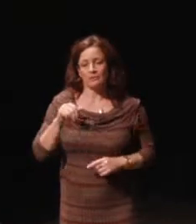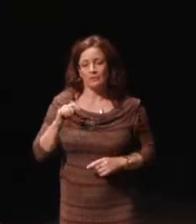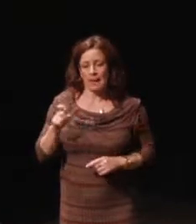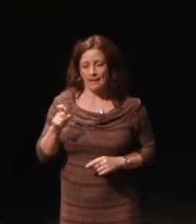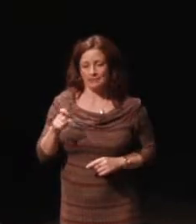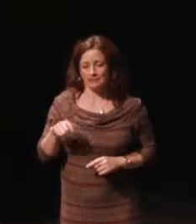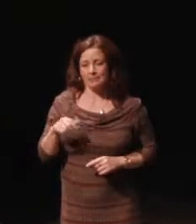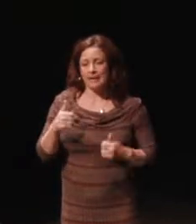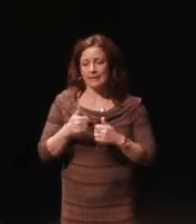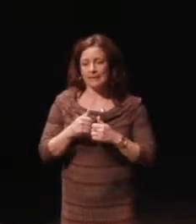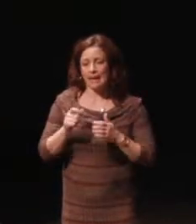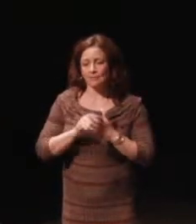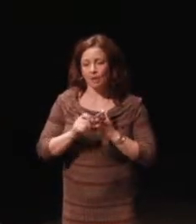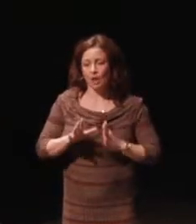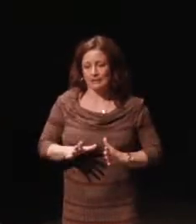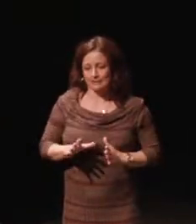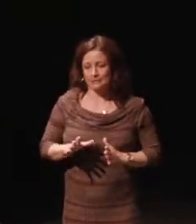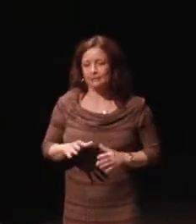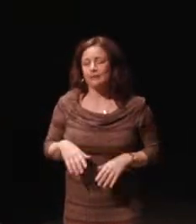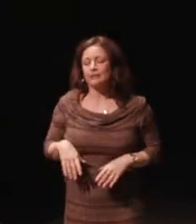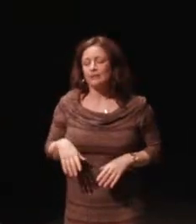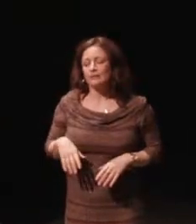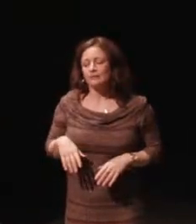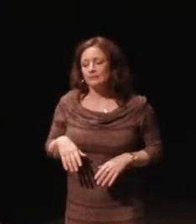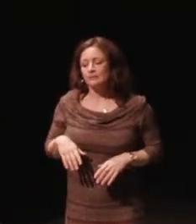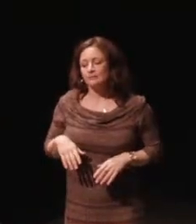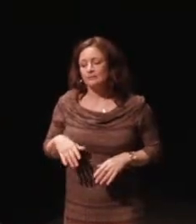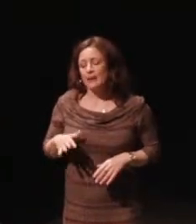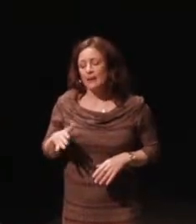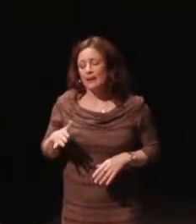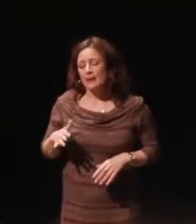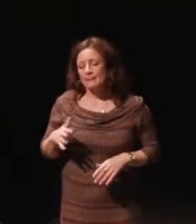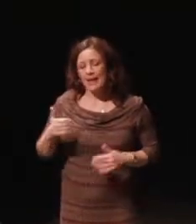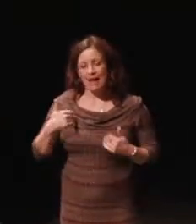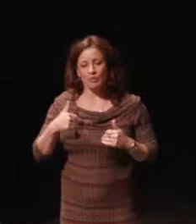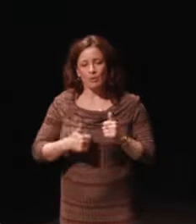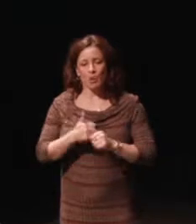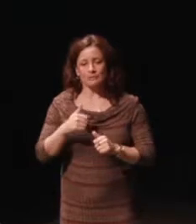about the game saying "It had the most accessibility features of any game they'd seen."